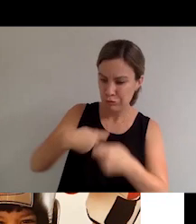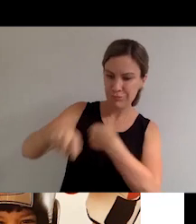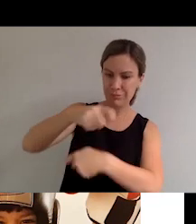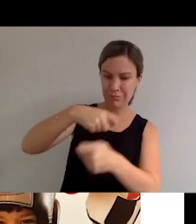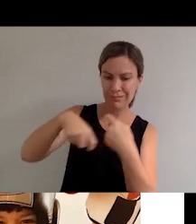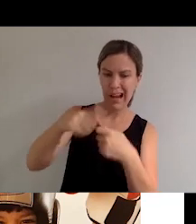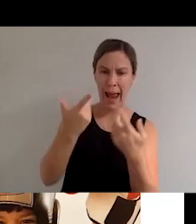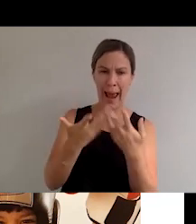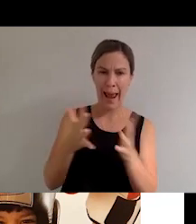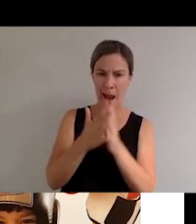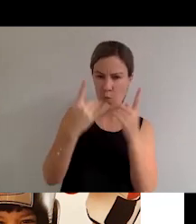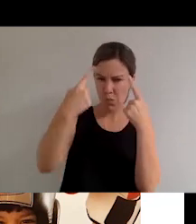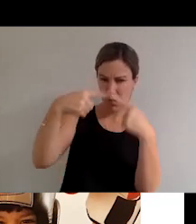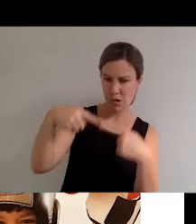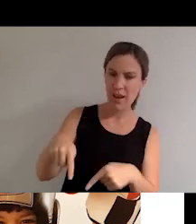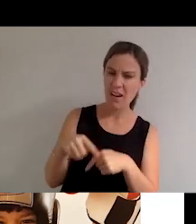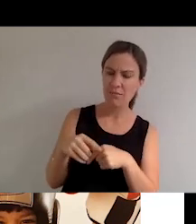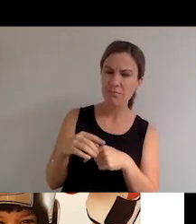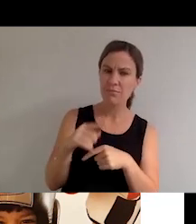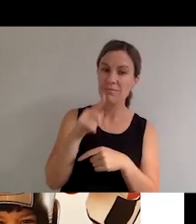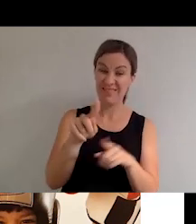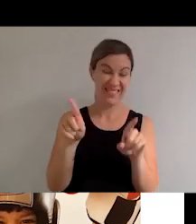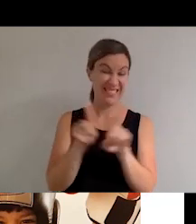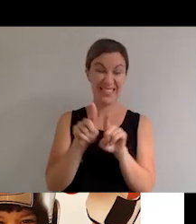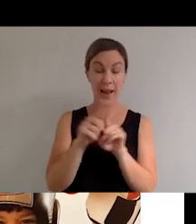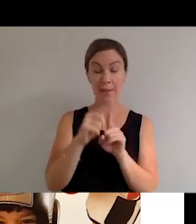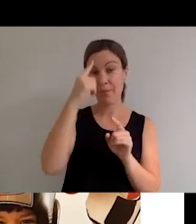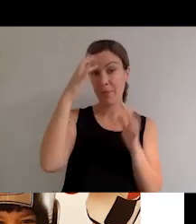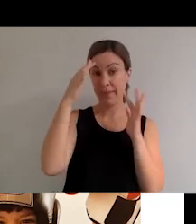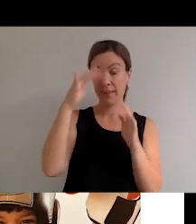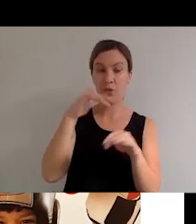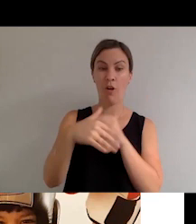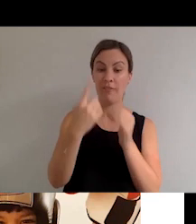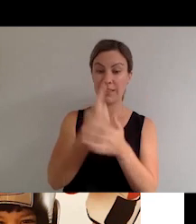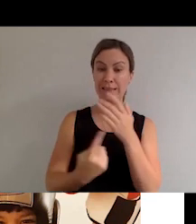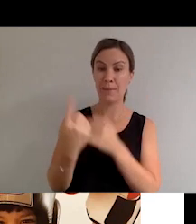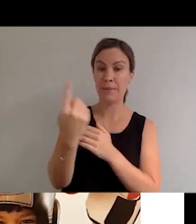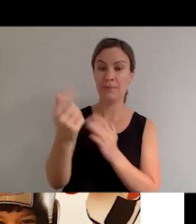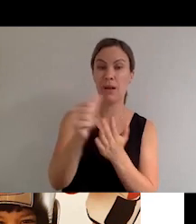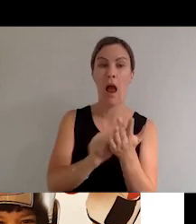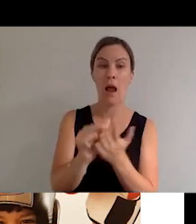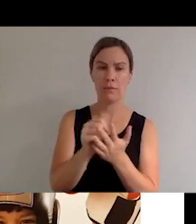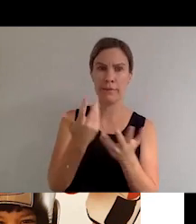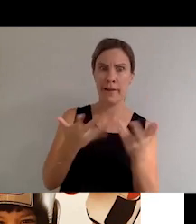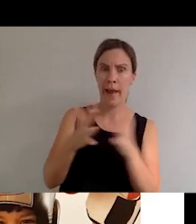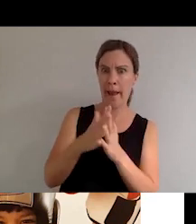working at your own cash flow as independent artists and when you can pay yourself how much and how that works. Yeah?